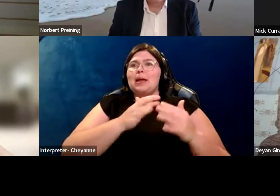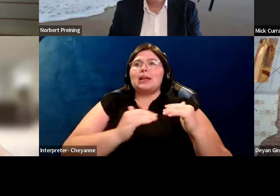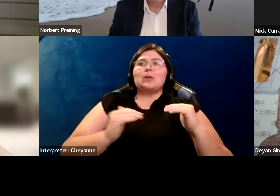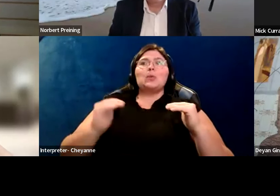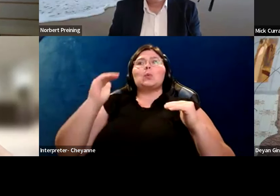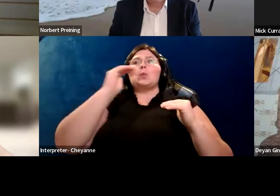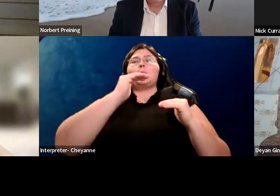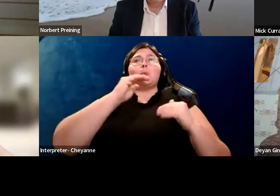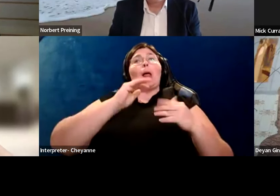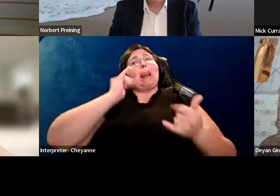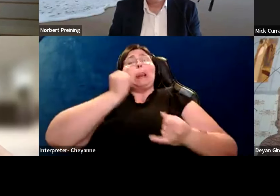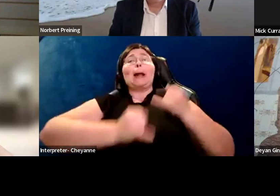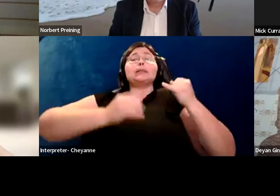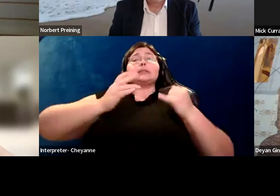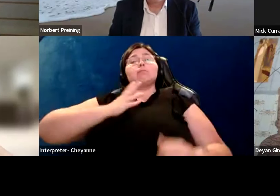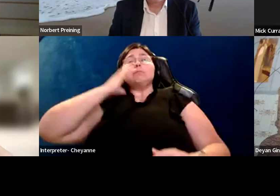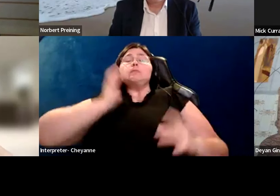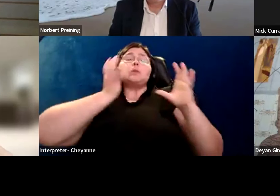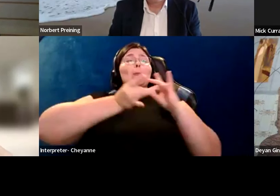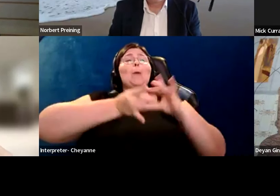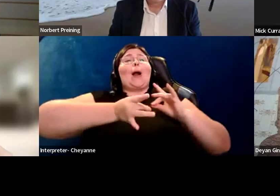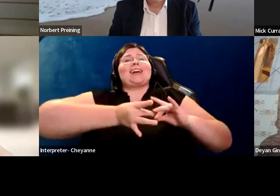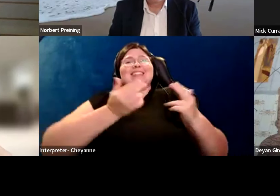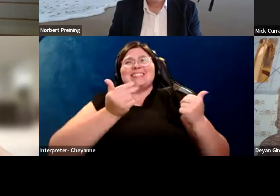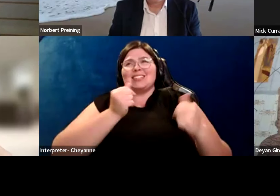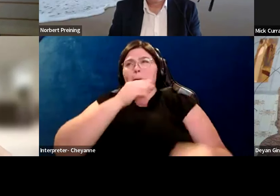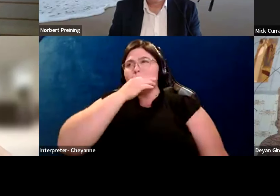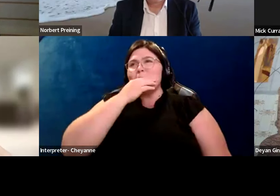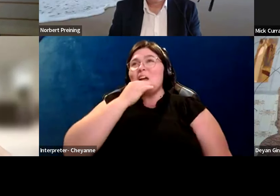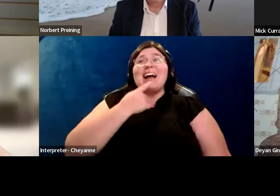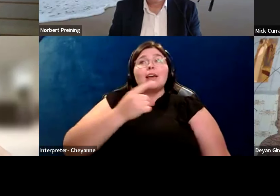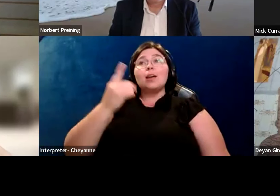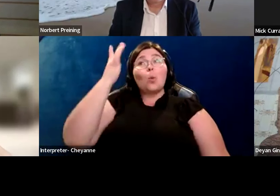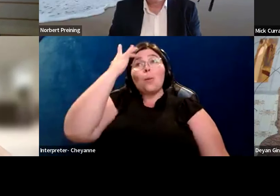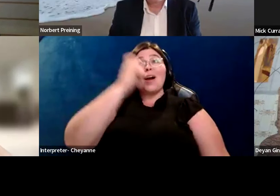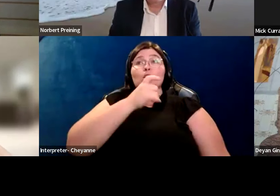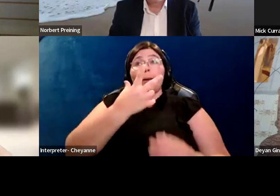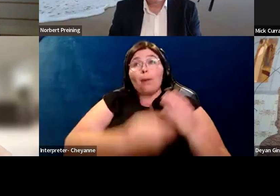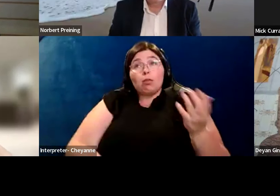So that's all that's left for me. I would say, why not both? So standardization is very important.